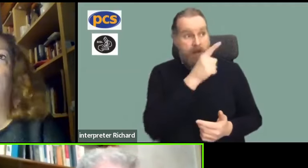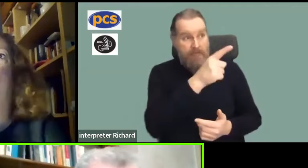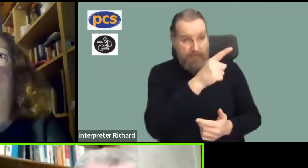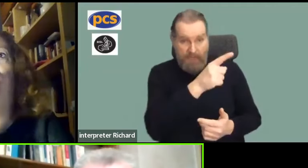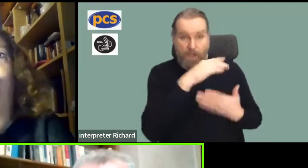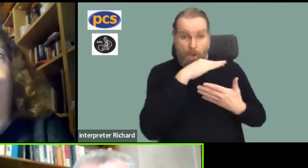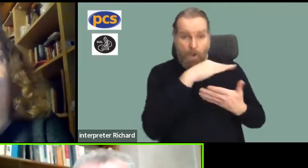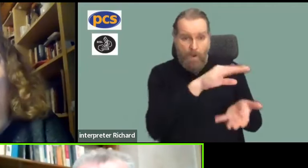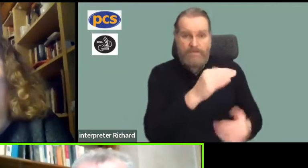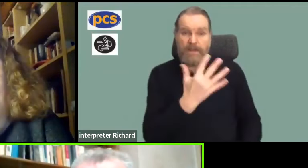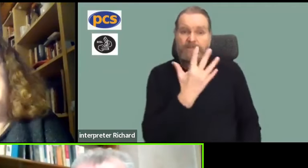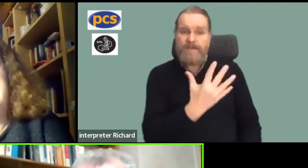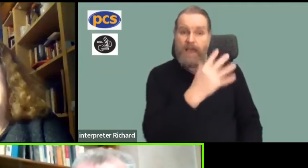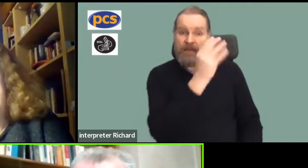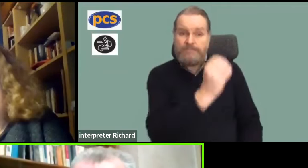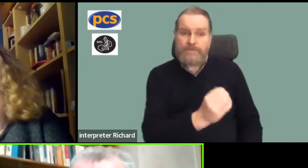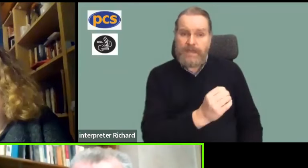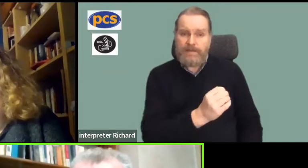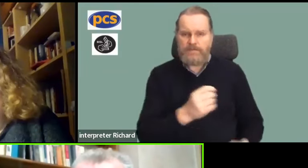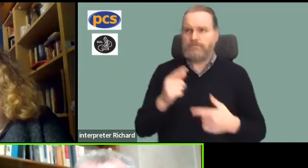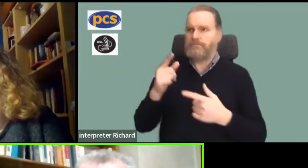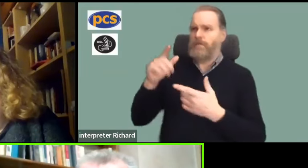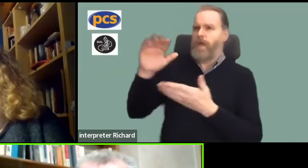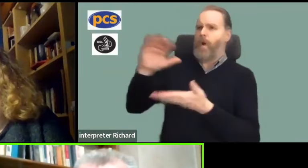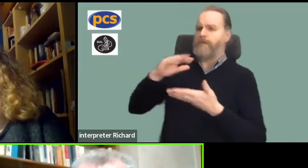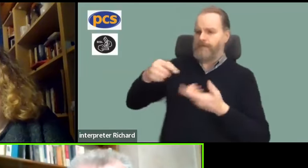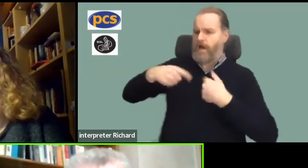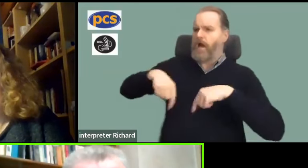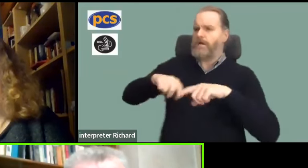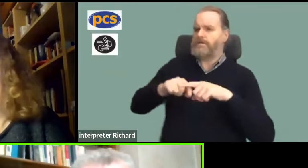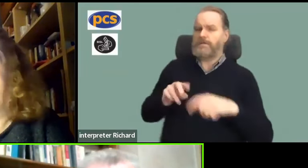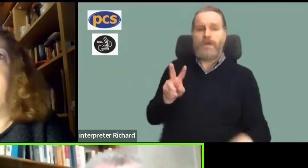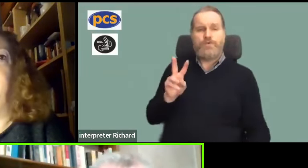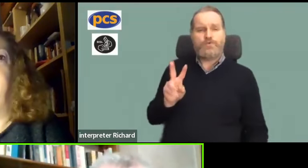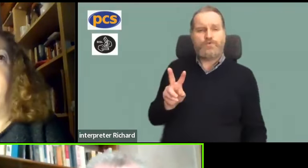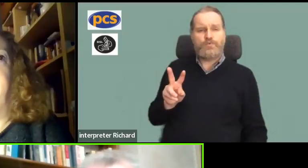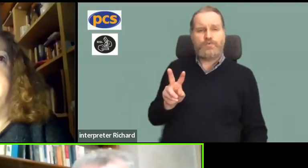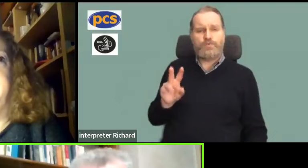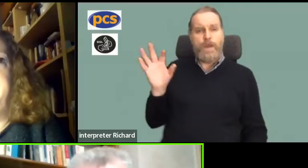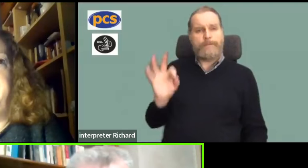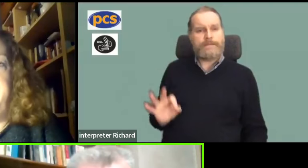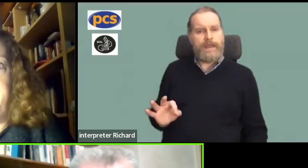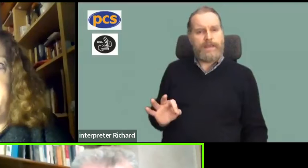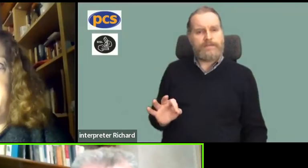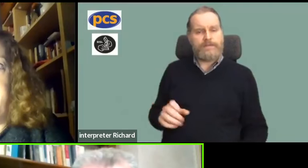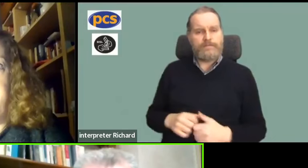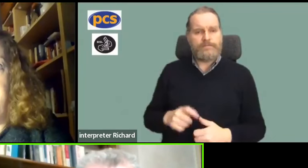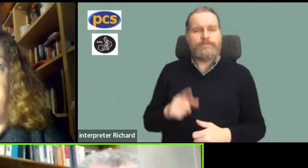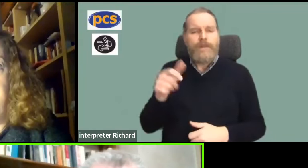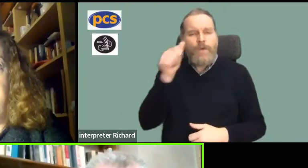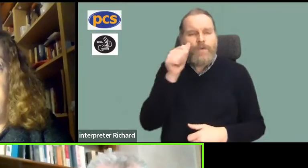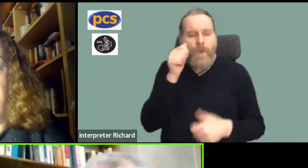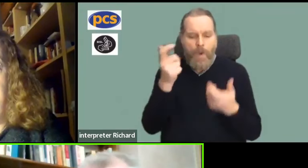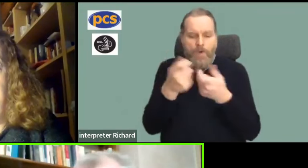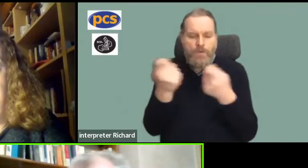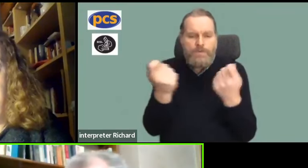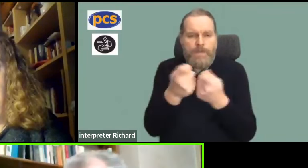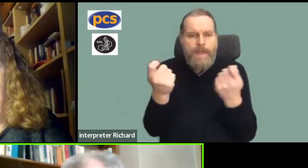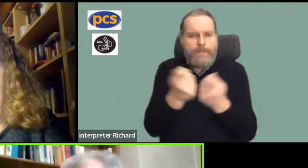being treated badly badly but we are badly but we are being treated worse badly but we are being treated worse than anyone else . No, no no! many people may not read the finance